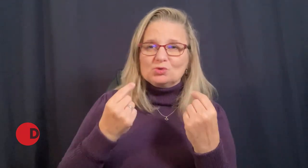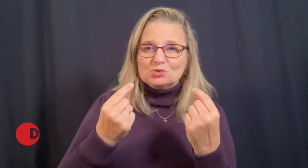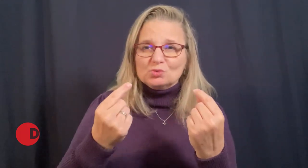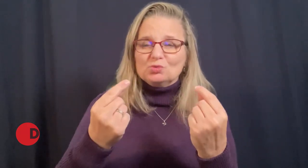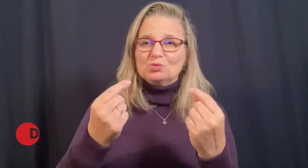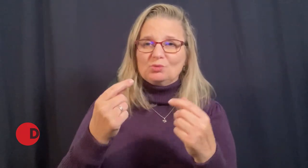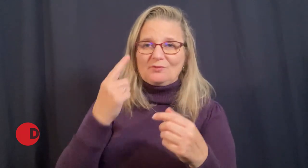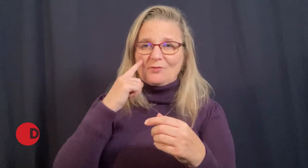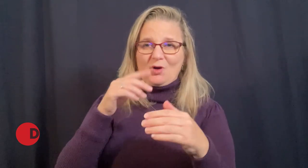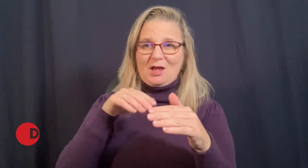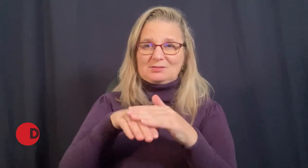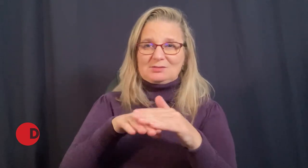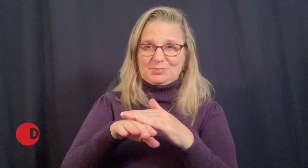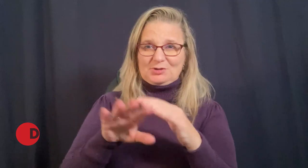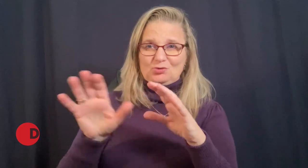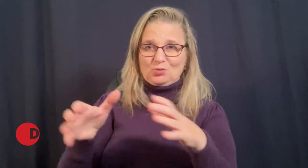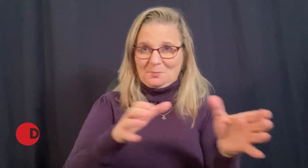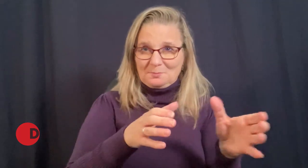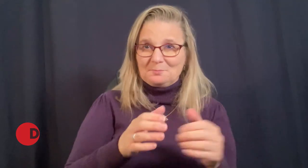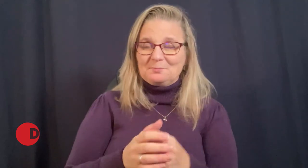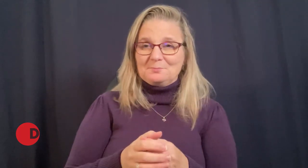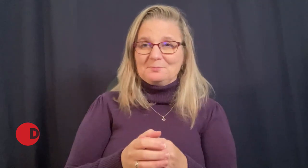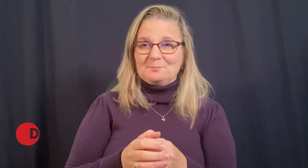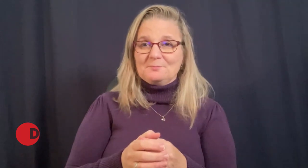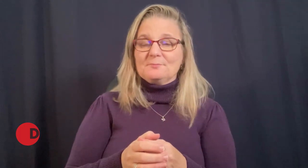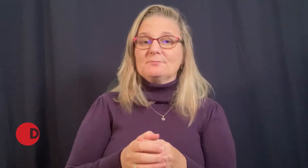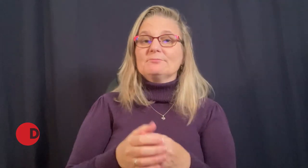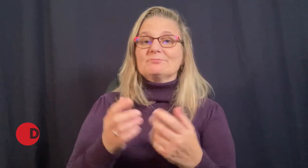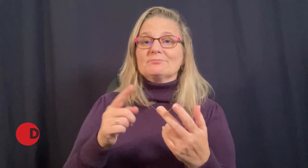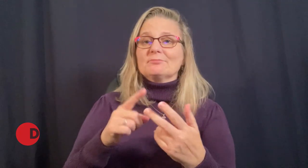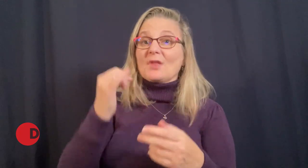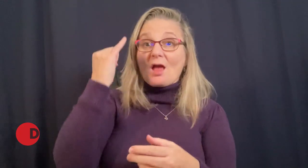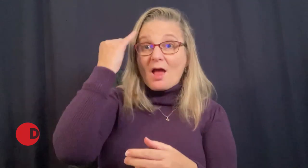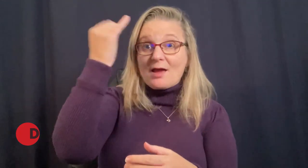to know what to do for accessibility groups.